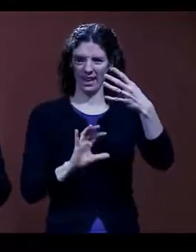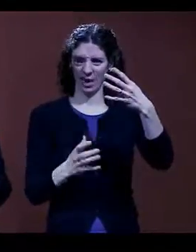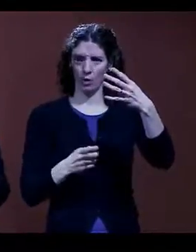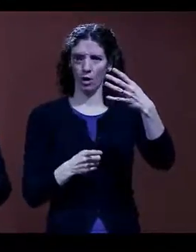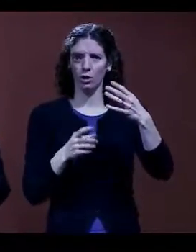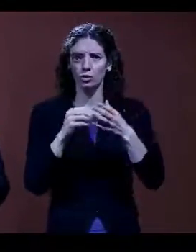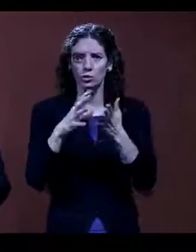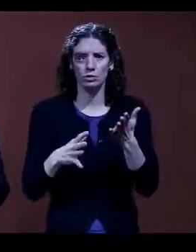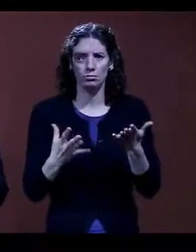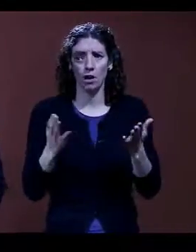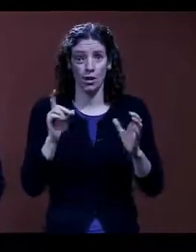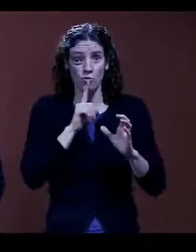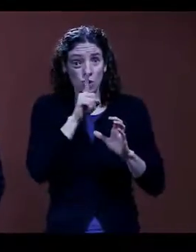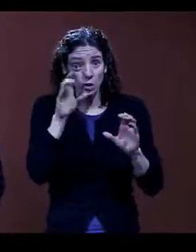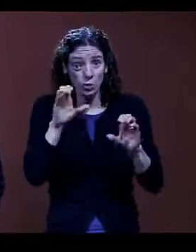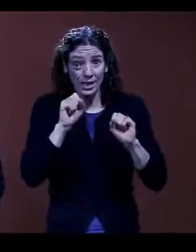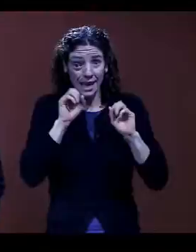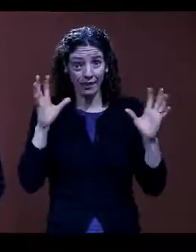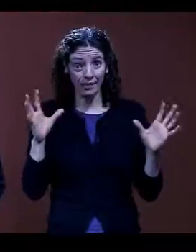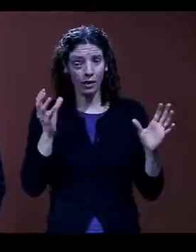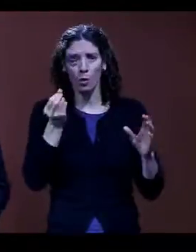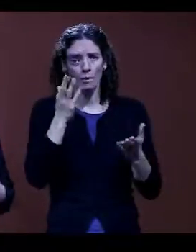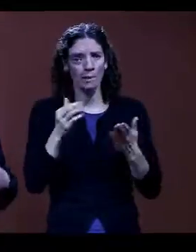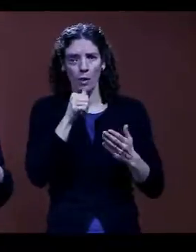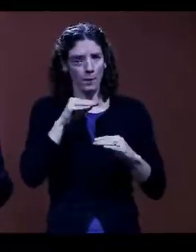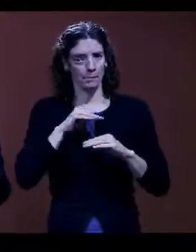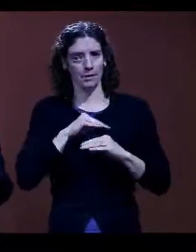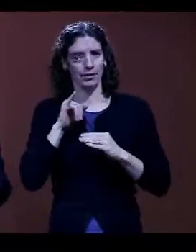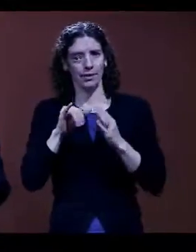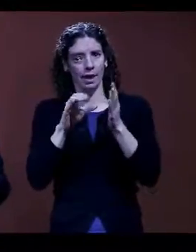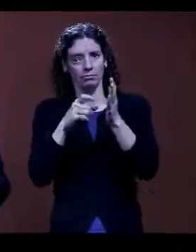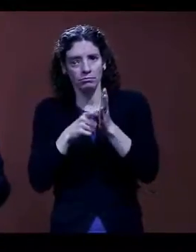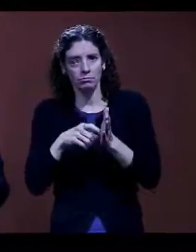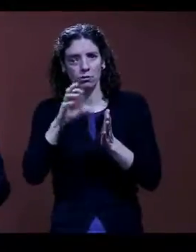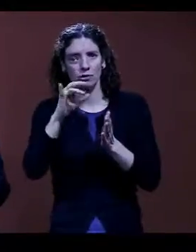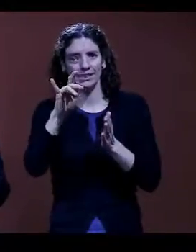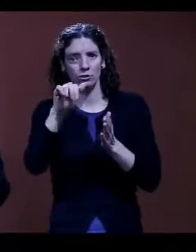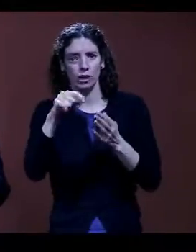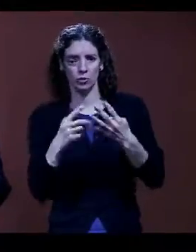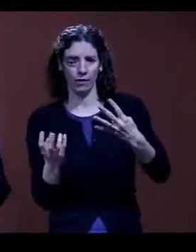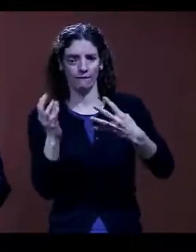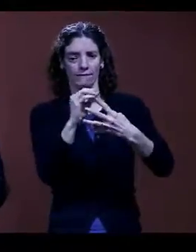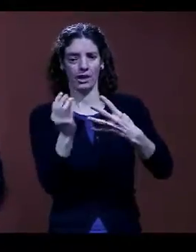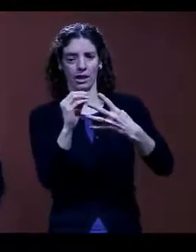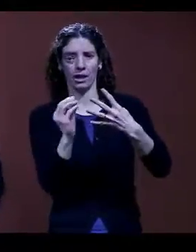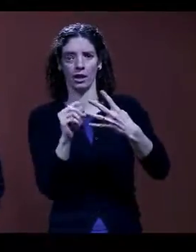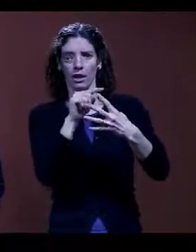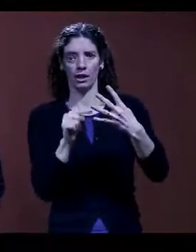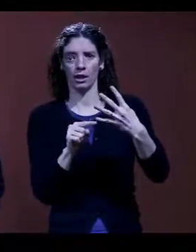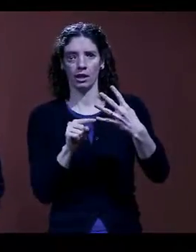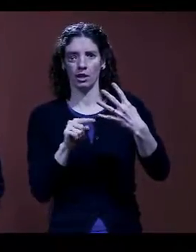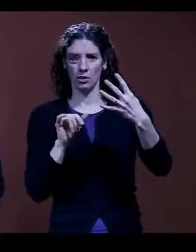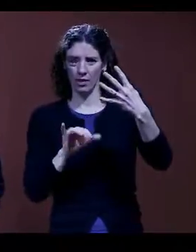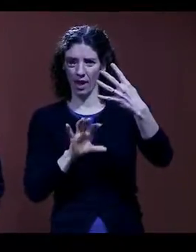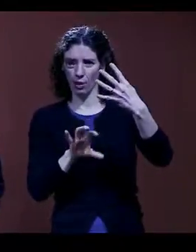to be in a certain category? You're really kind of digging deeper into that not-engaged group - looking at responses